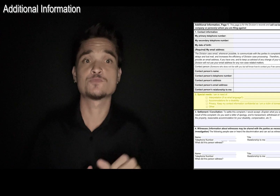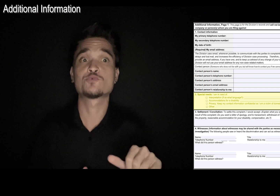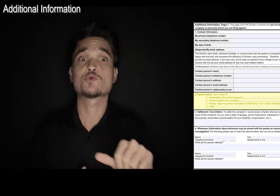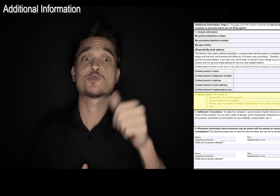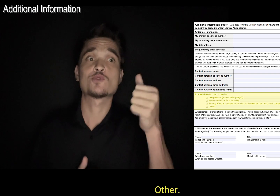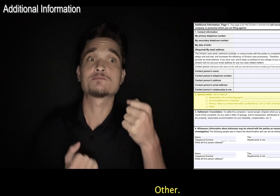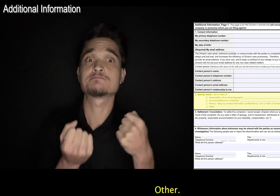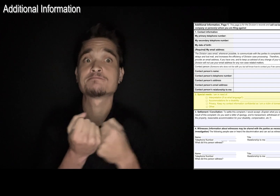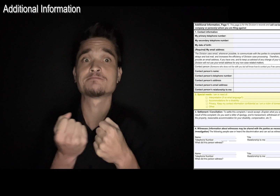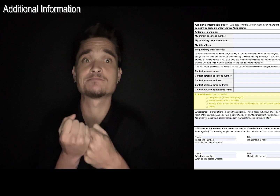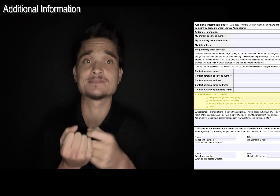Other.